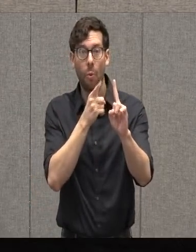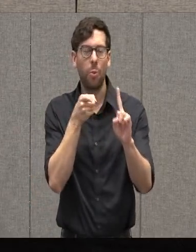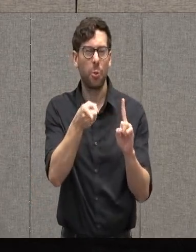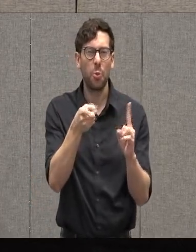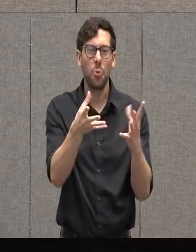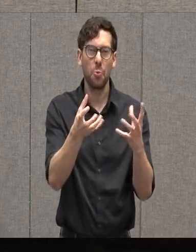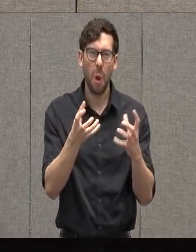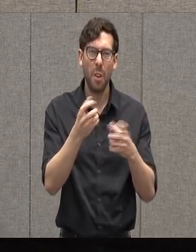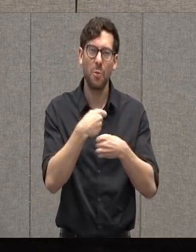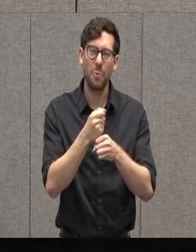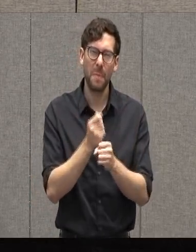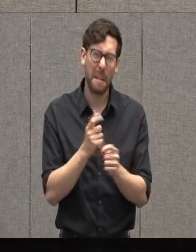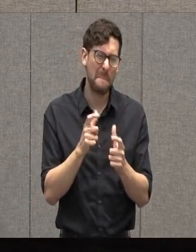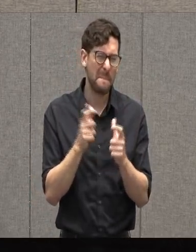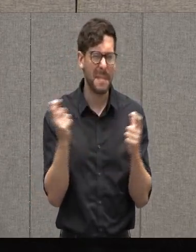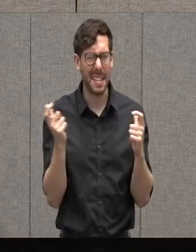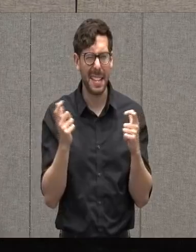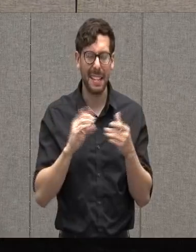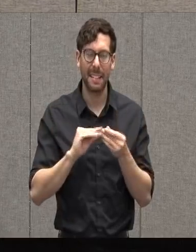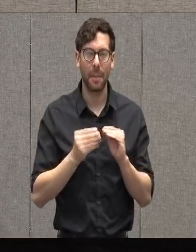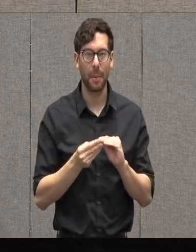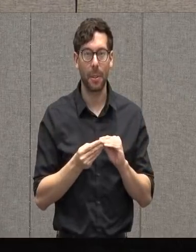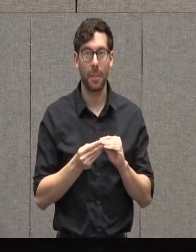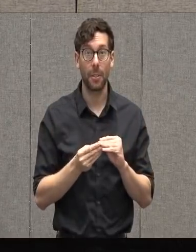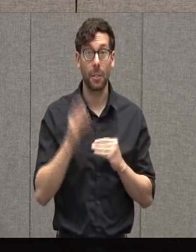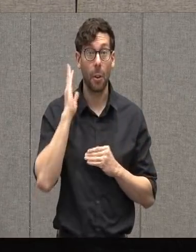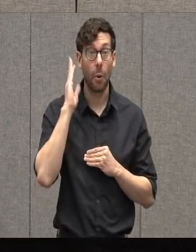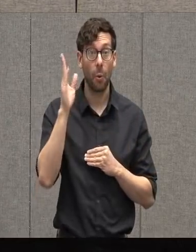We will keep track with a tally chart.